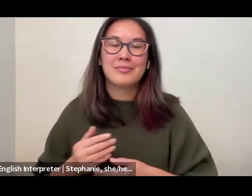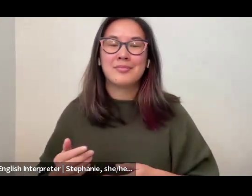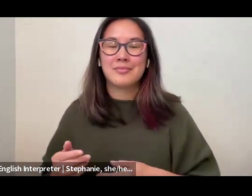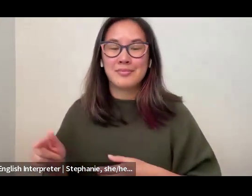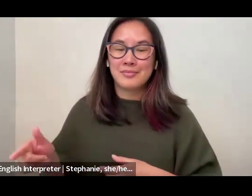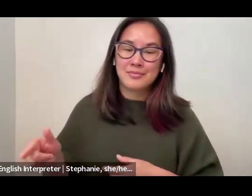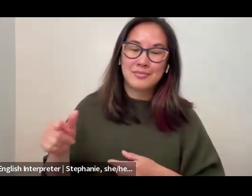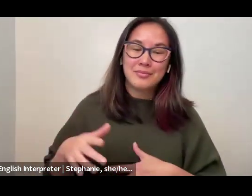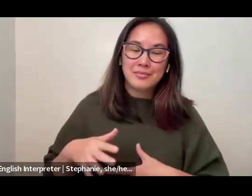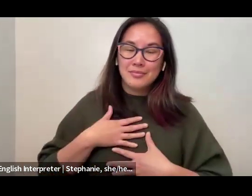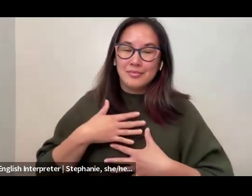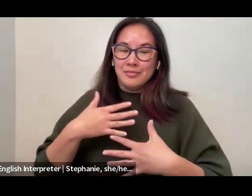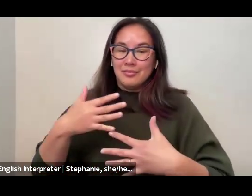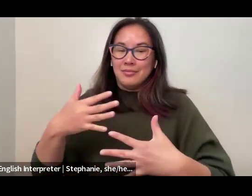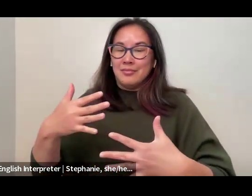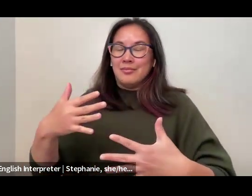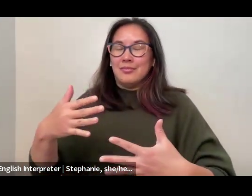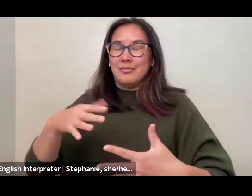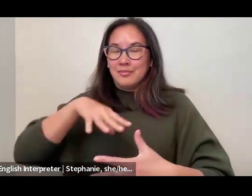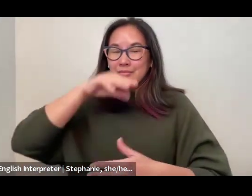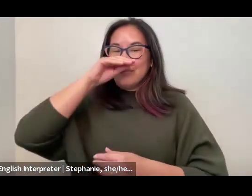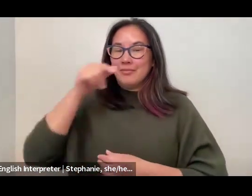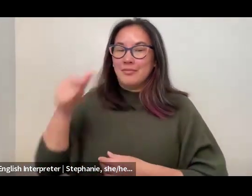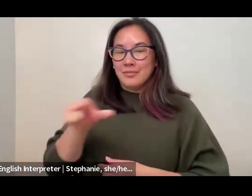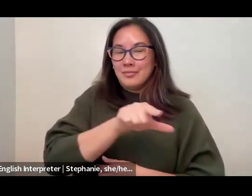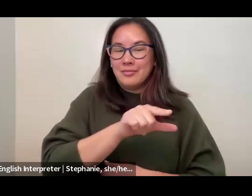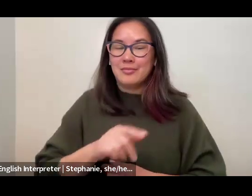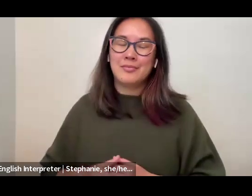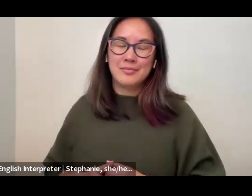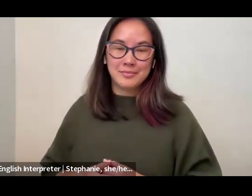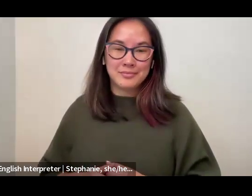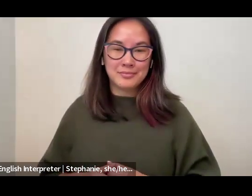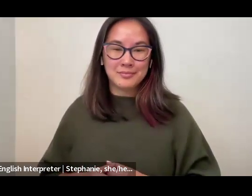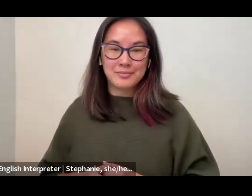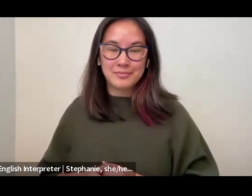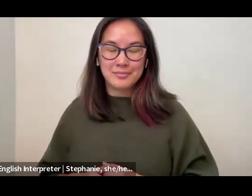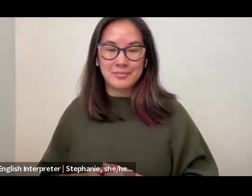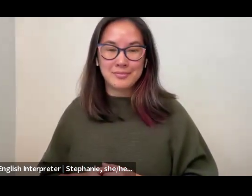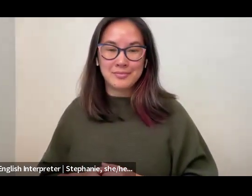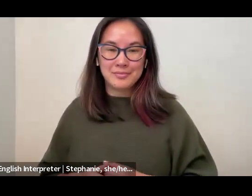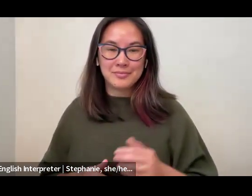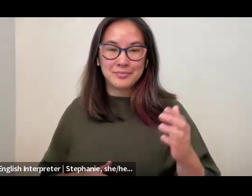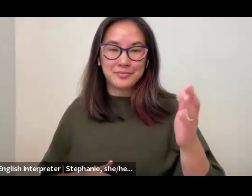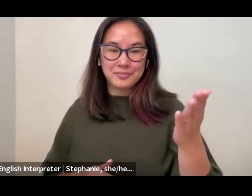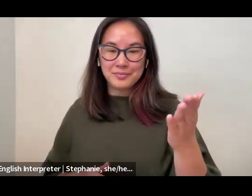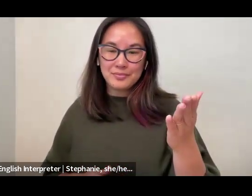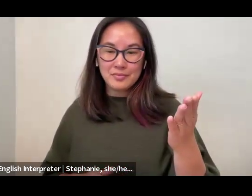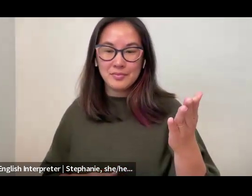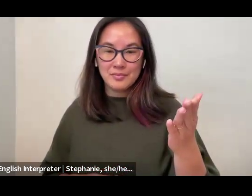Breathing in, exhale, pull that left leg up. Maybe we're doing something with the right arm.